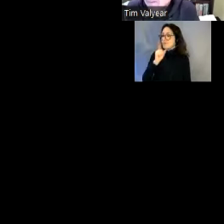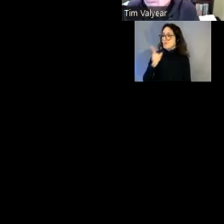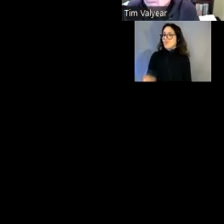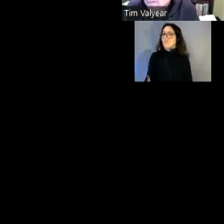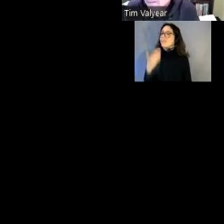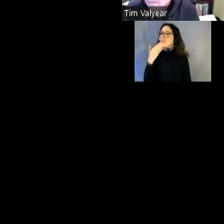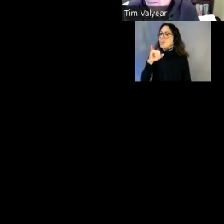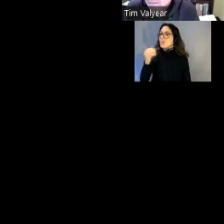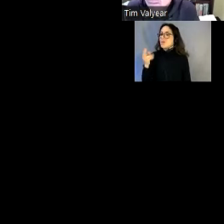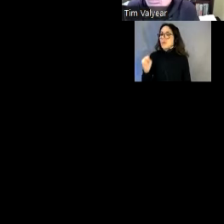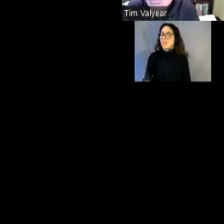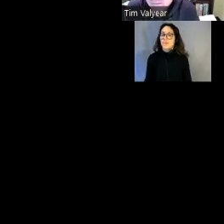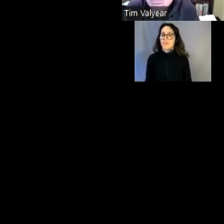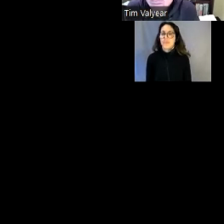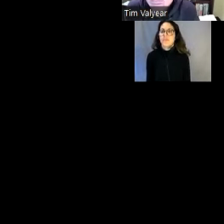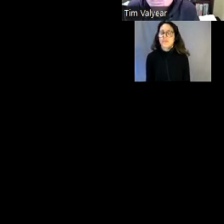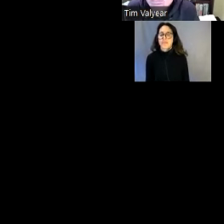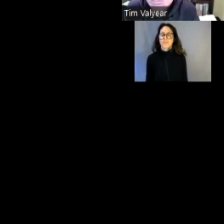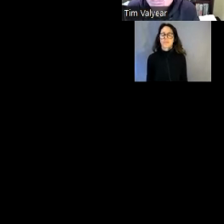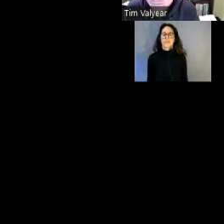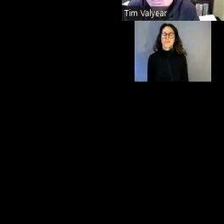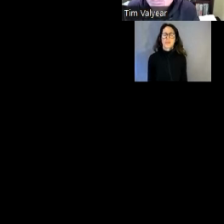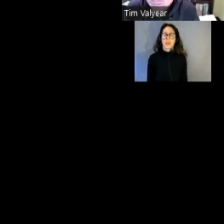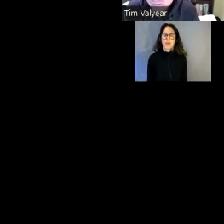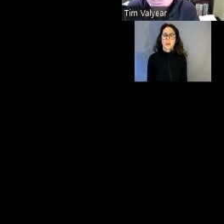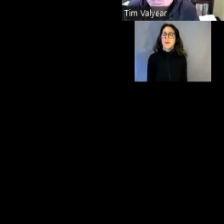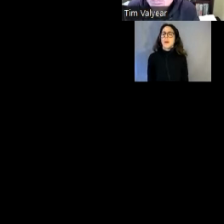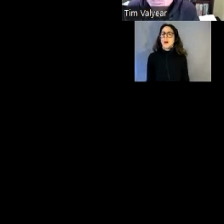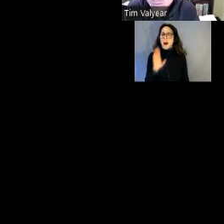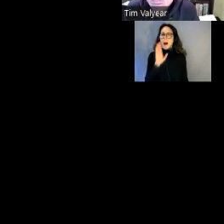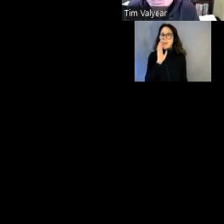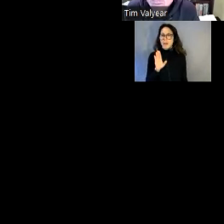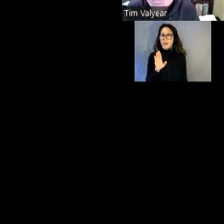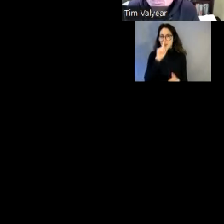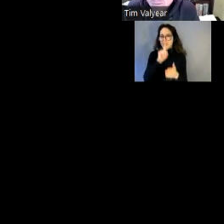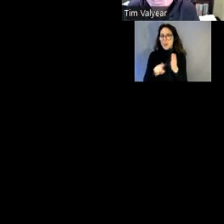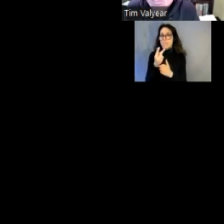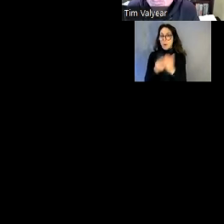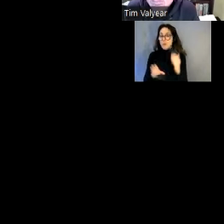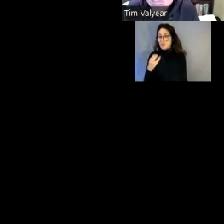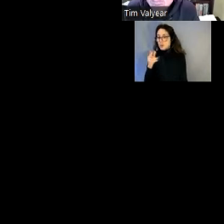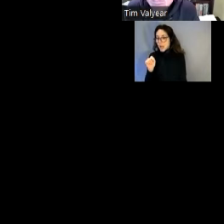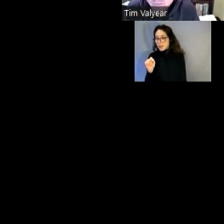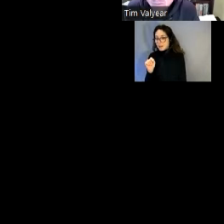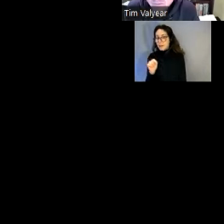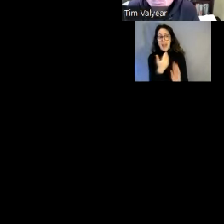registered. I will pass it to Rebecca, who has a list of questions » SPEAKER: Sure. Thanks, John